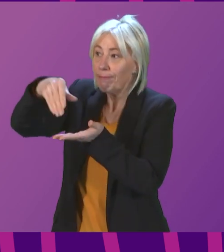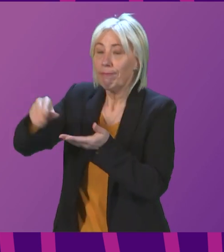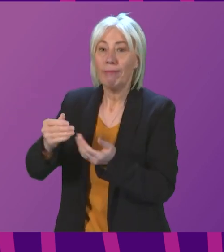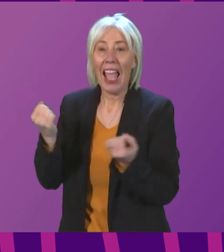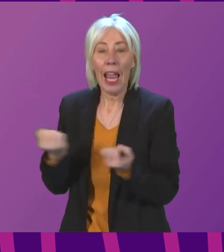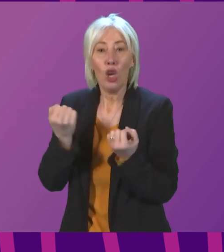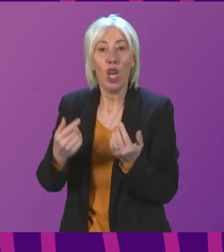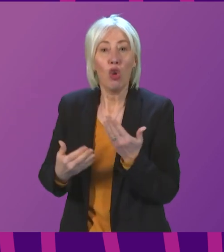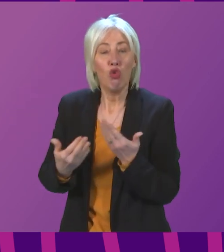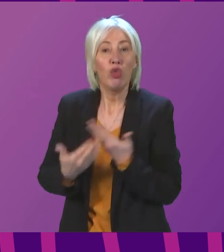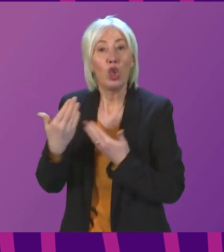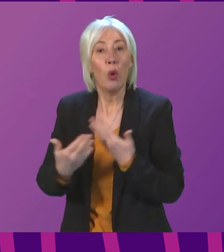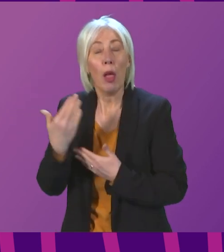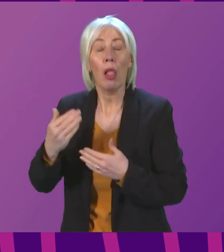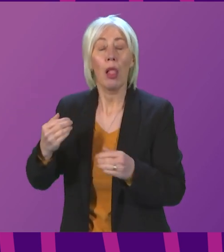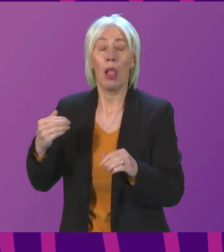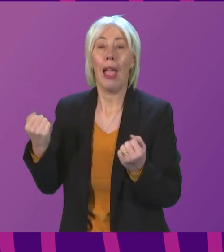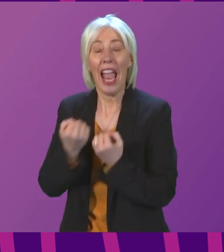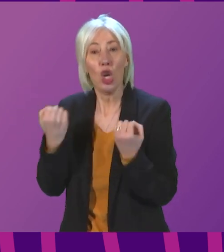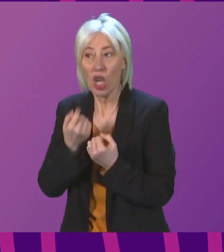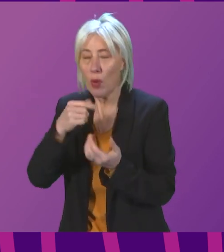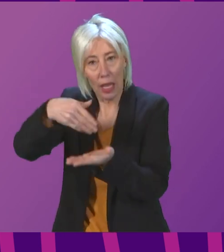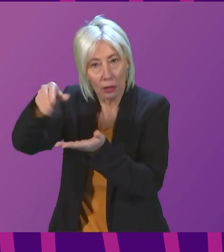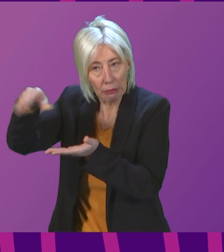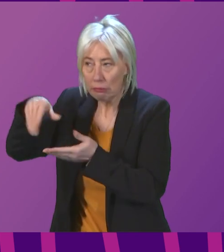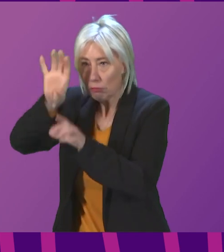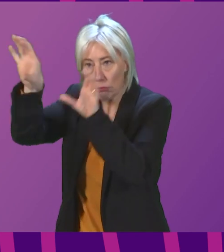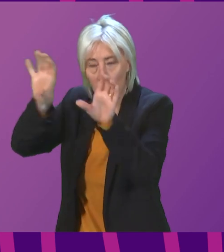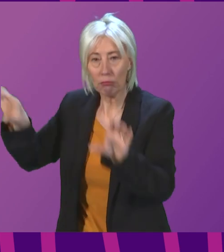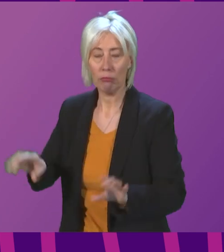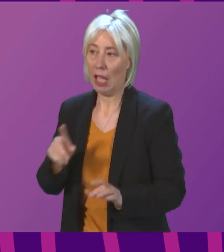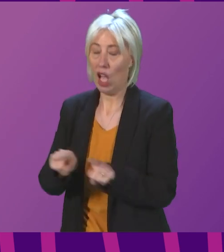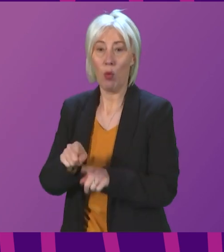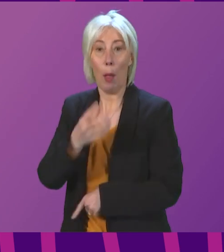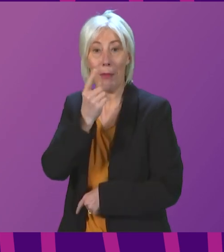green hydrogen, and it gives enormous potential for our supply chain.